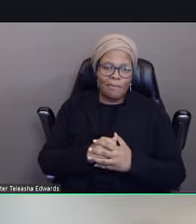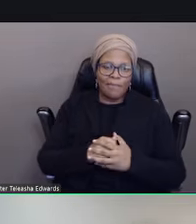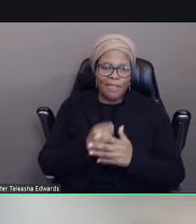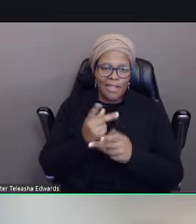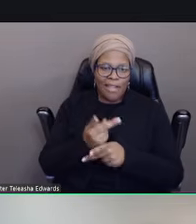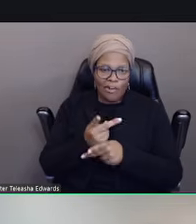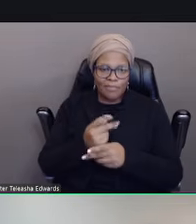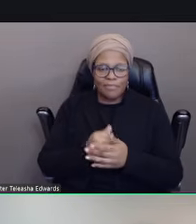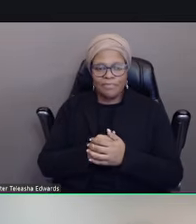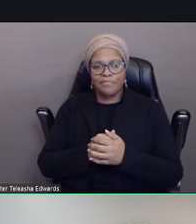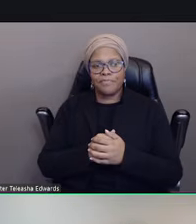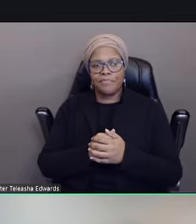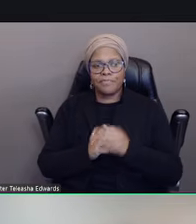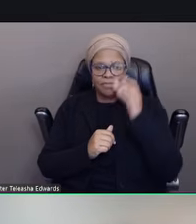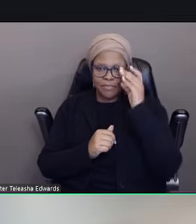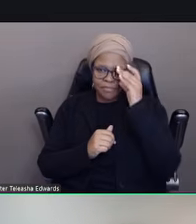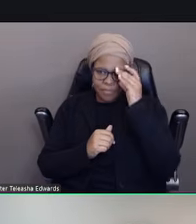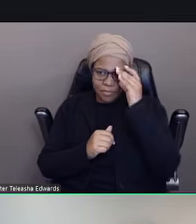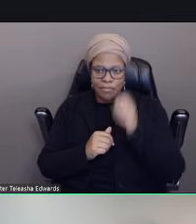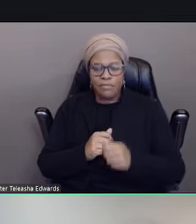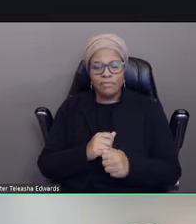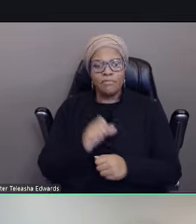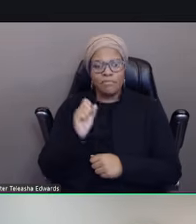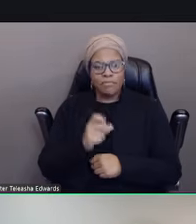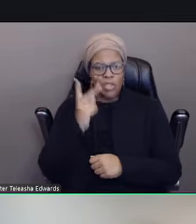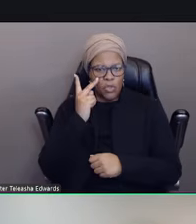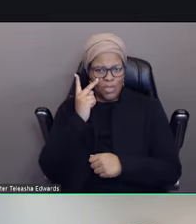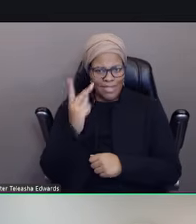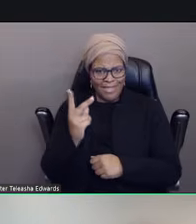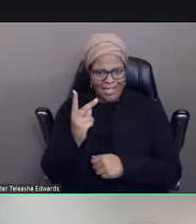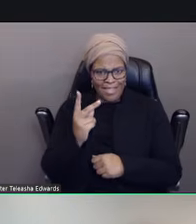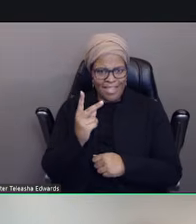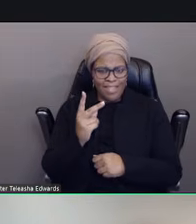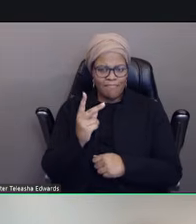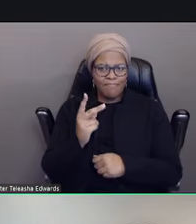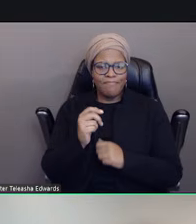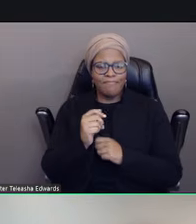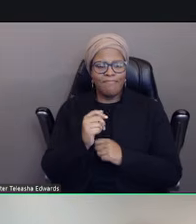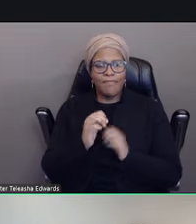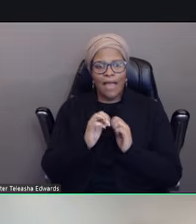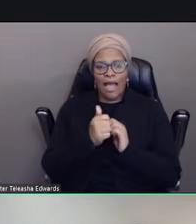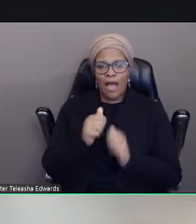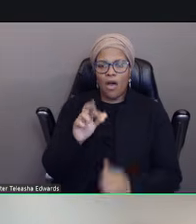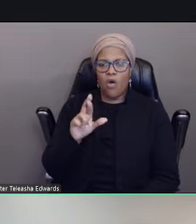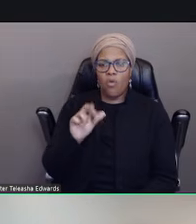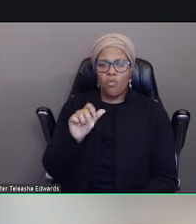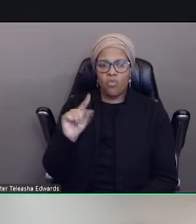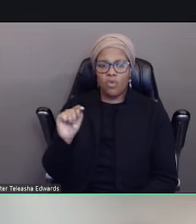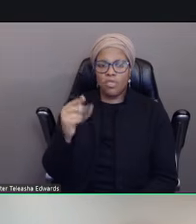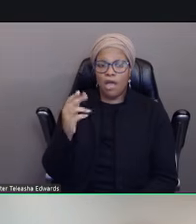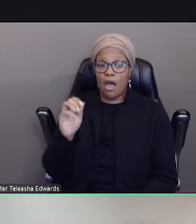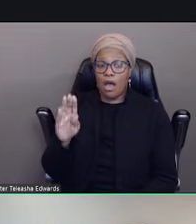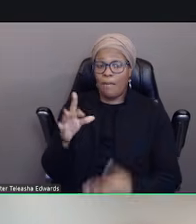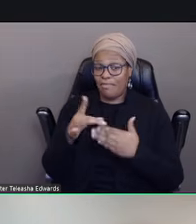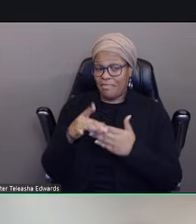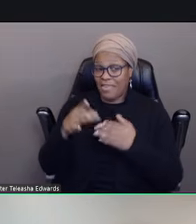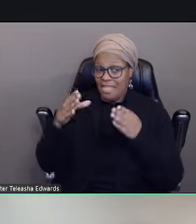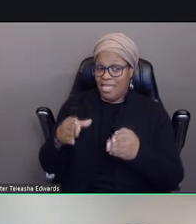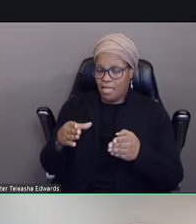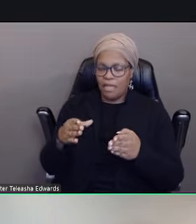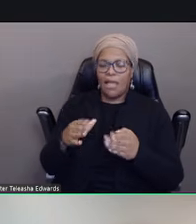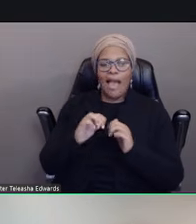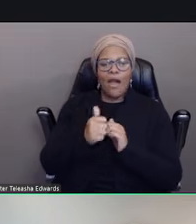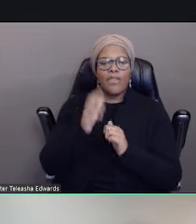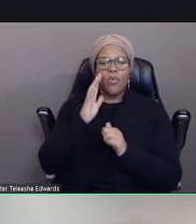And you see here a visual of how um the roots hubs lead will establish their overall governance